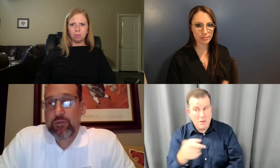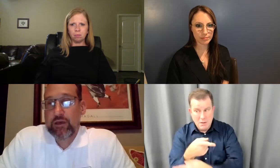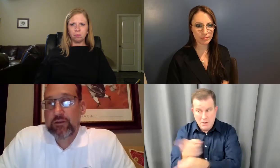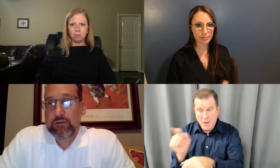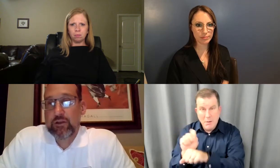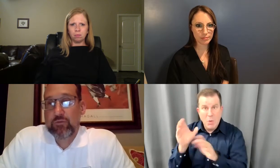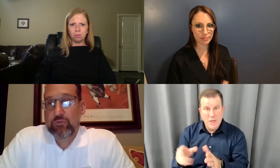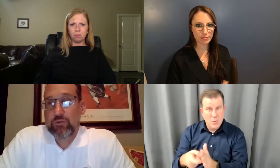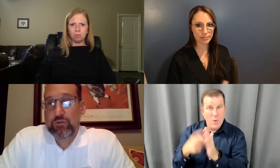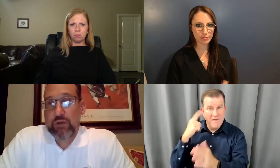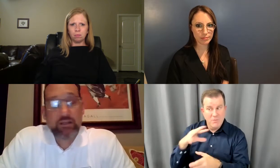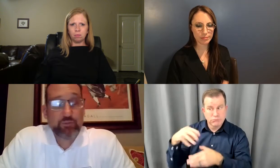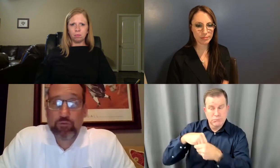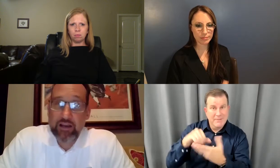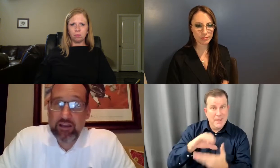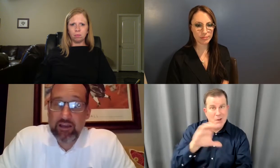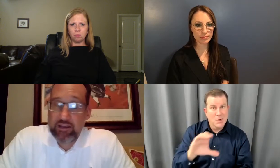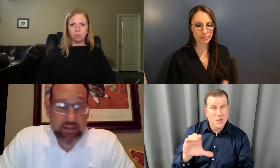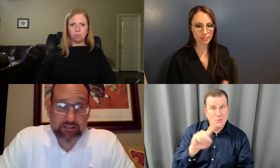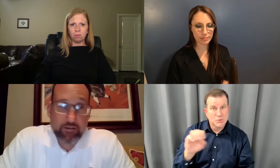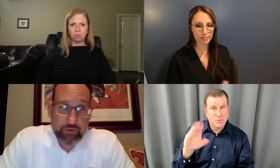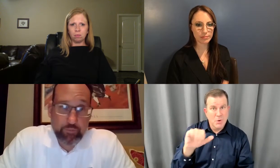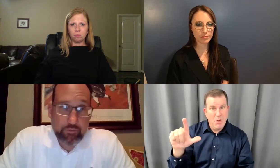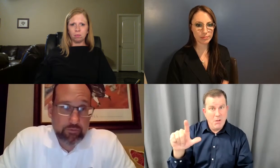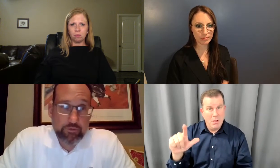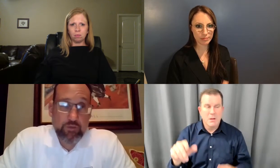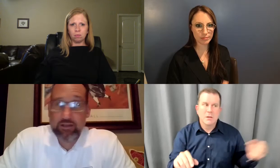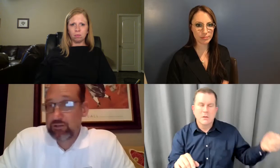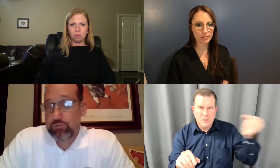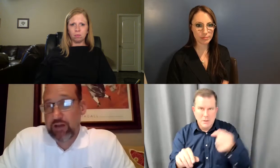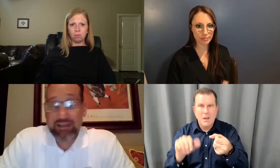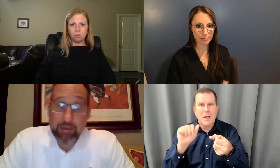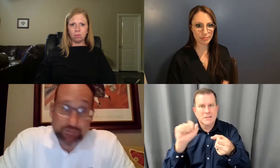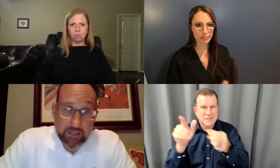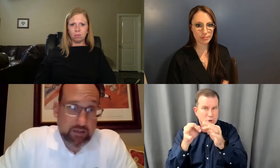then you may need to provide an ASL interpreter, you may need to provide captioning.